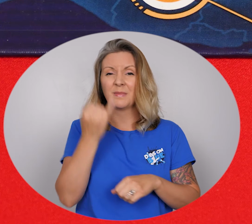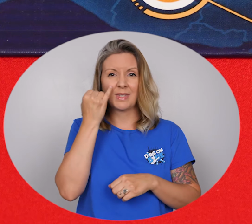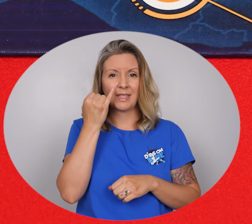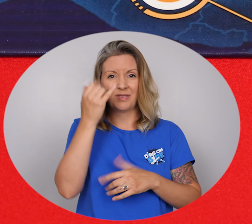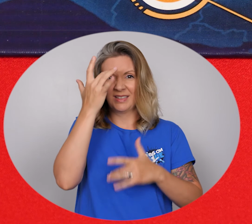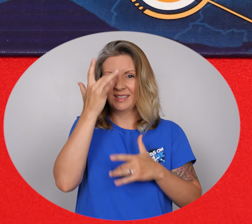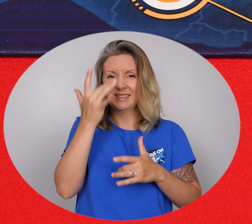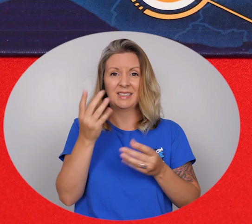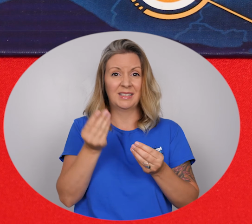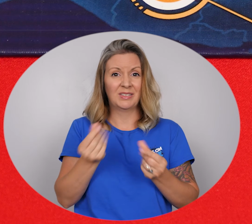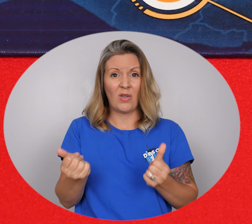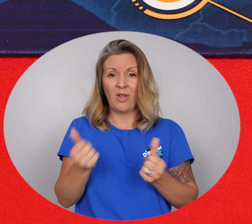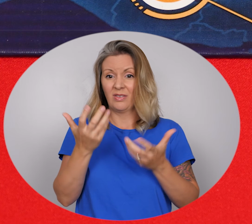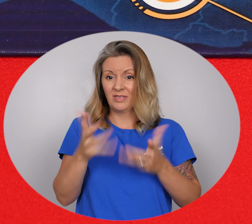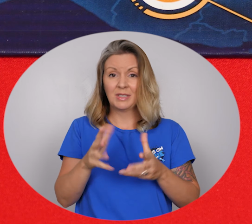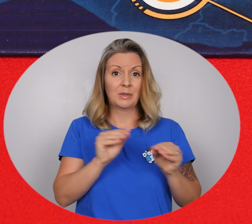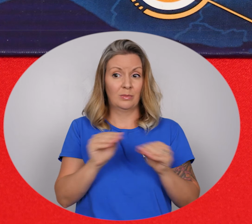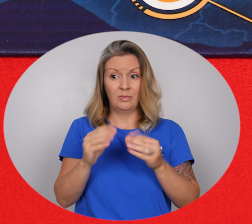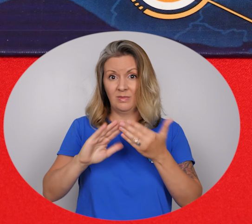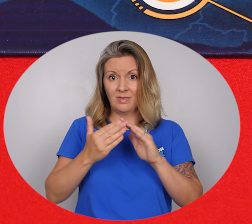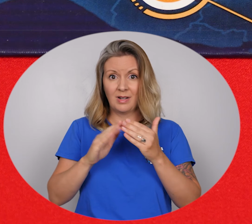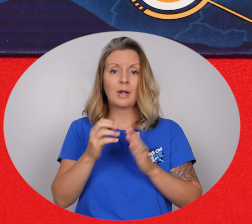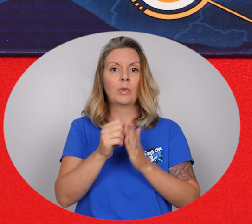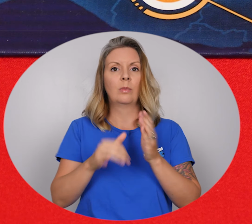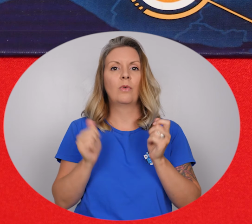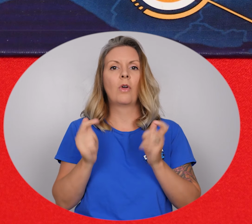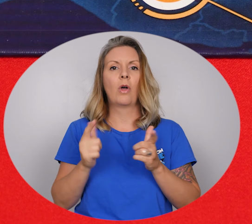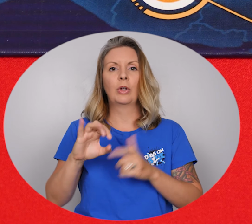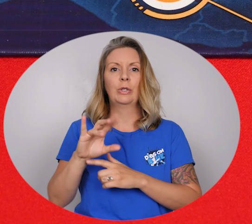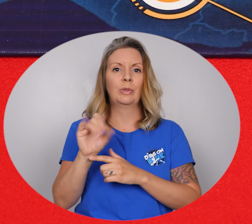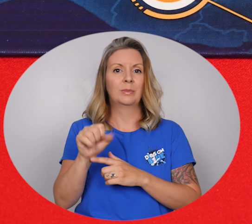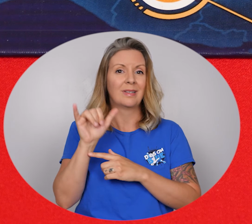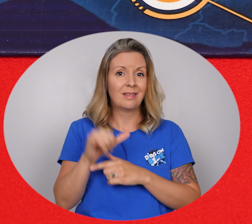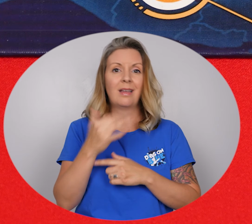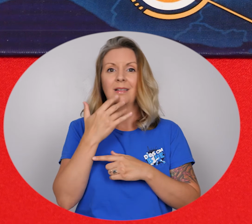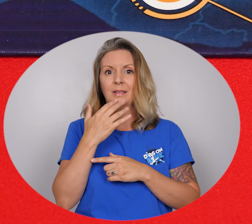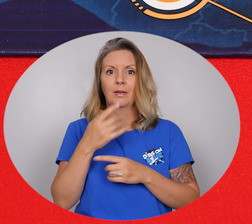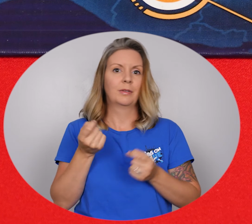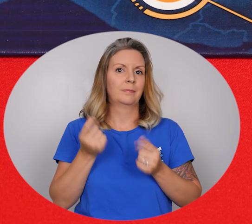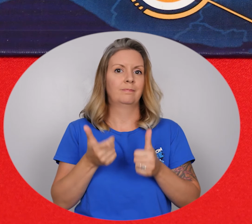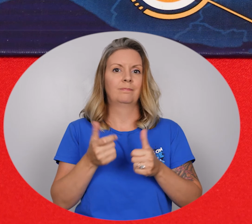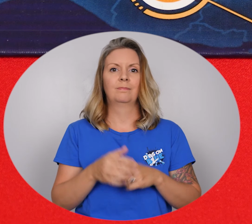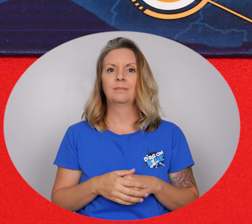team has discovered the cure for a disease, then after moving into a city, the Medic automatically